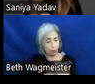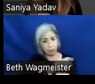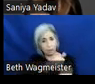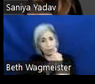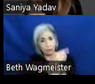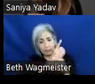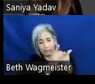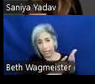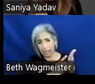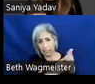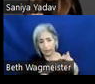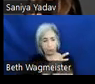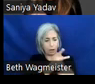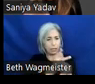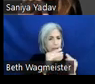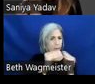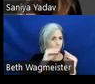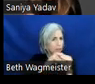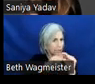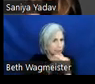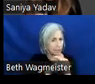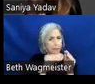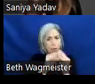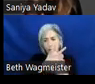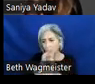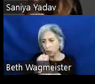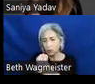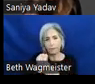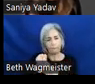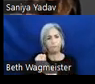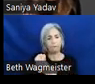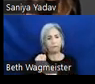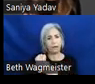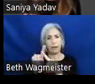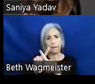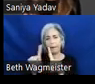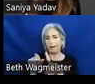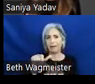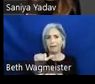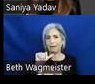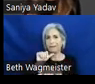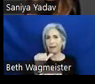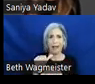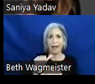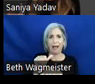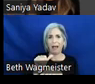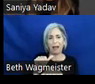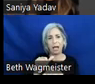products more accessibly and more inclusively. It is not a linear plot. It is a moving target.